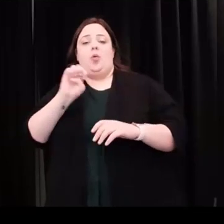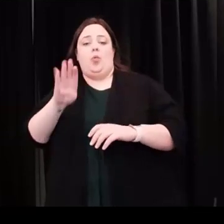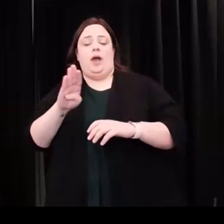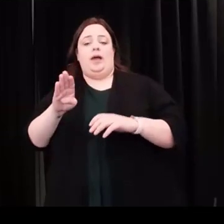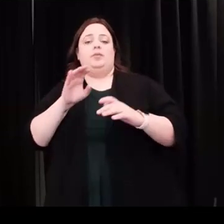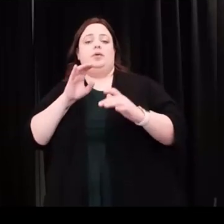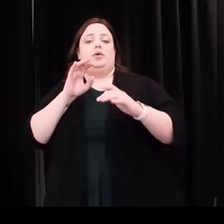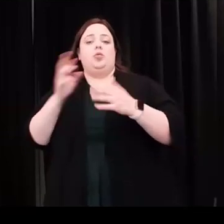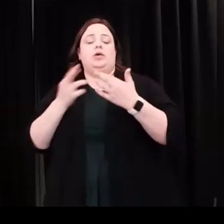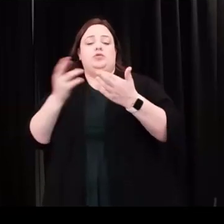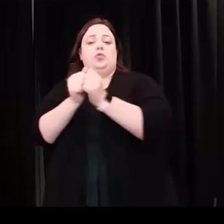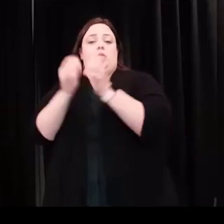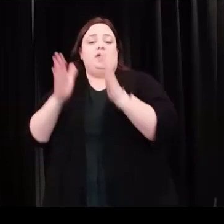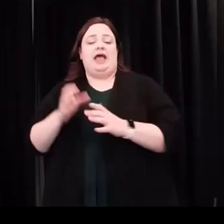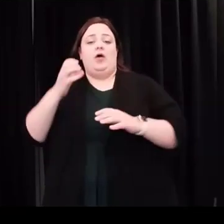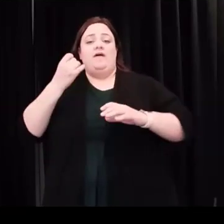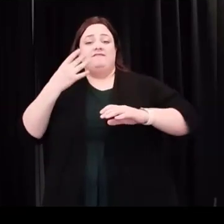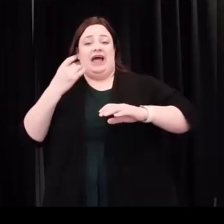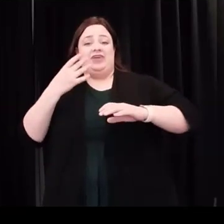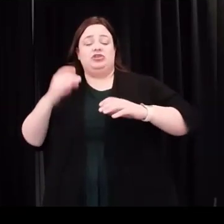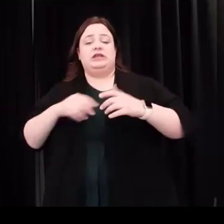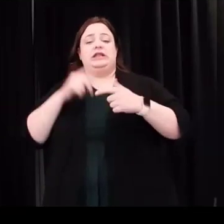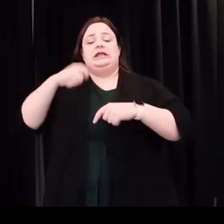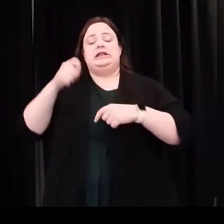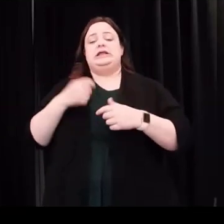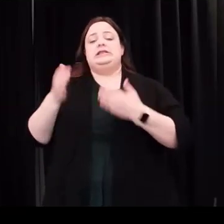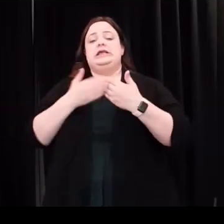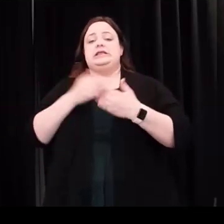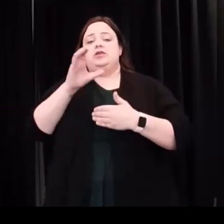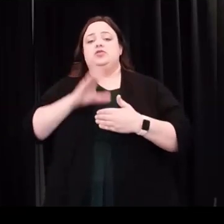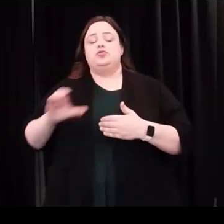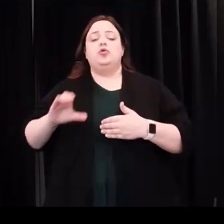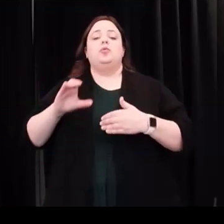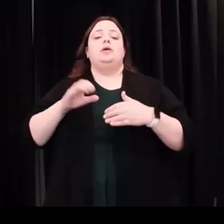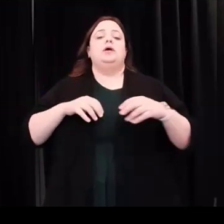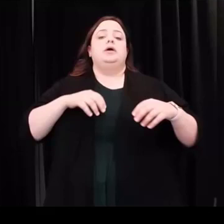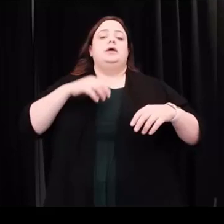and content that allows for easy Zoom features because he has impaired vision and experiences